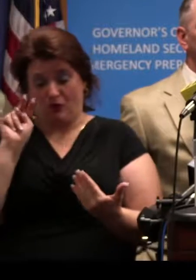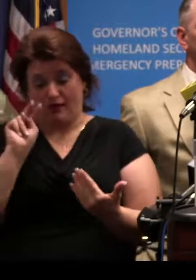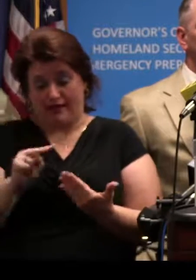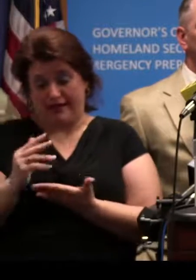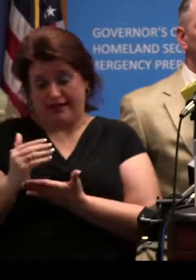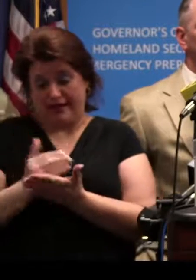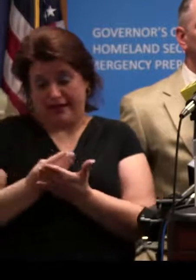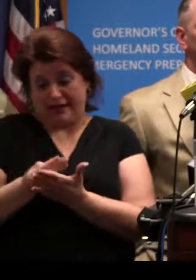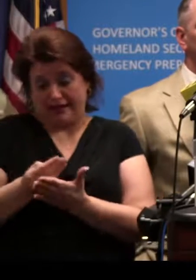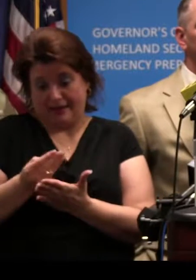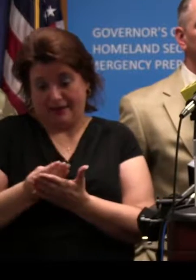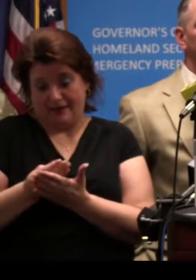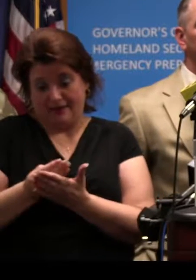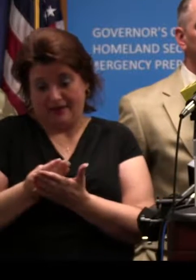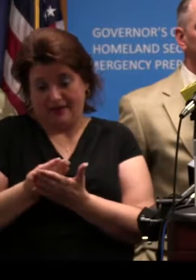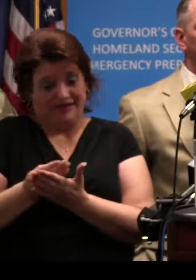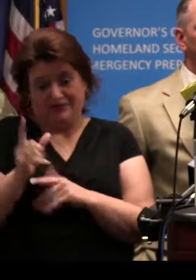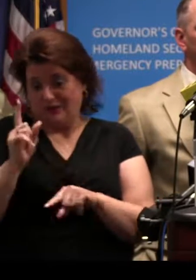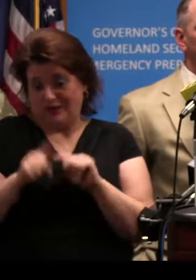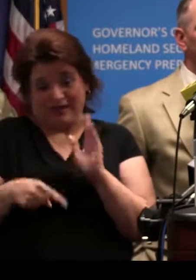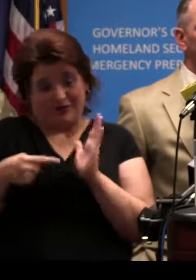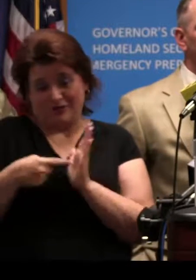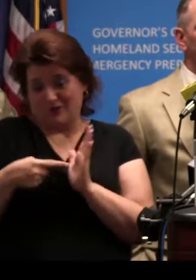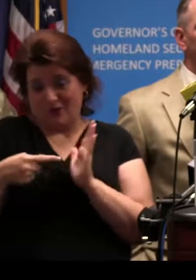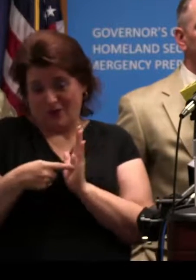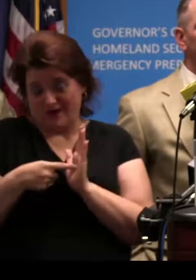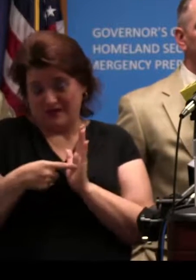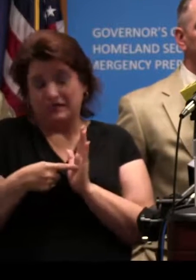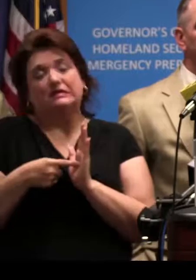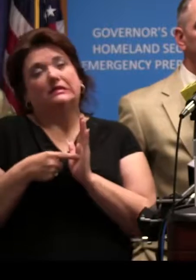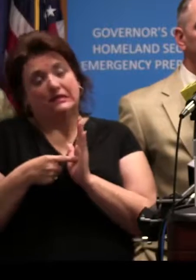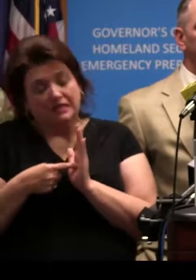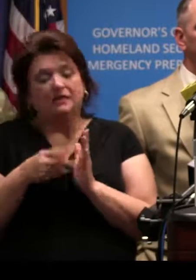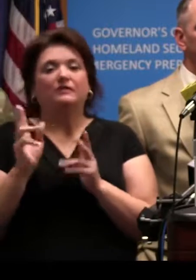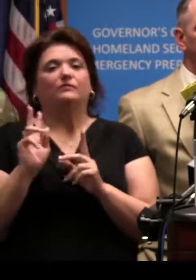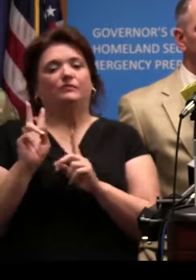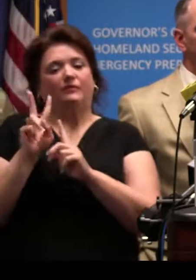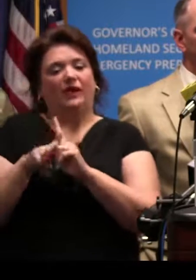afford along that's where a FEMA grant may become available so if you're a